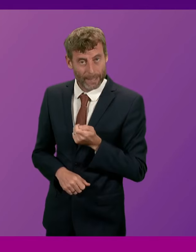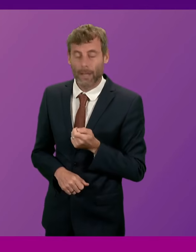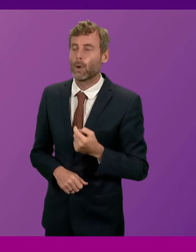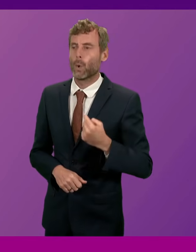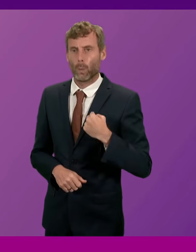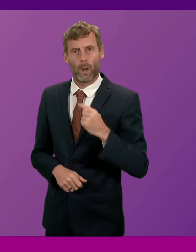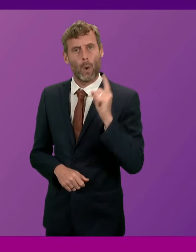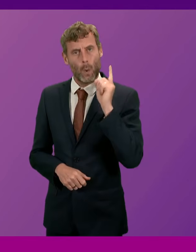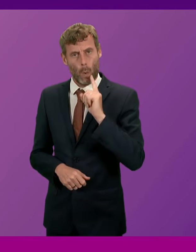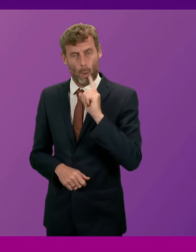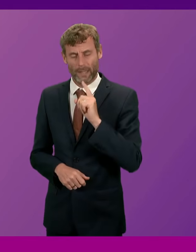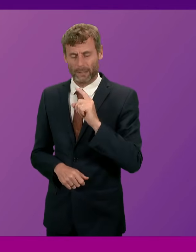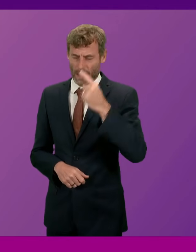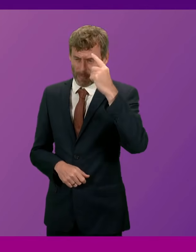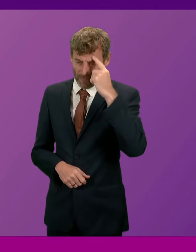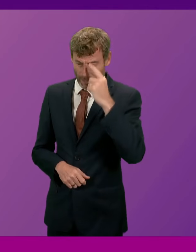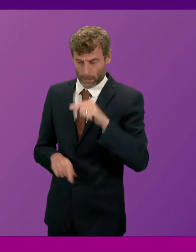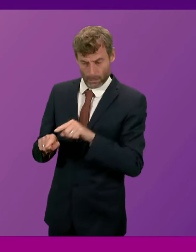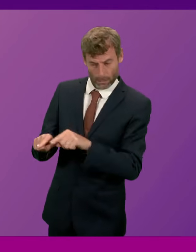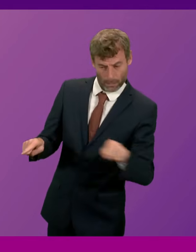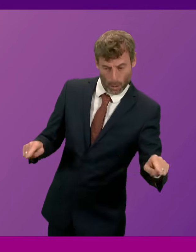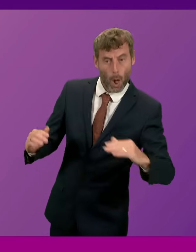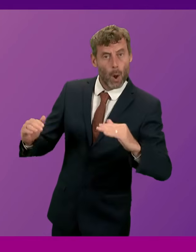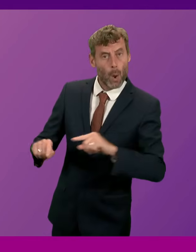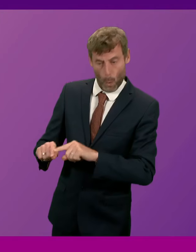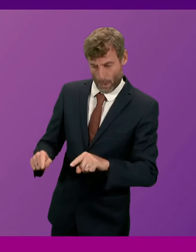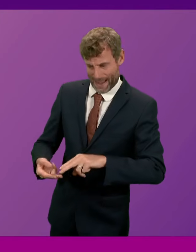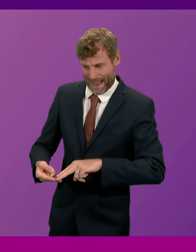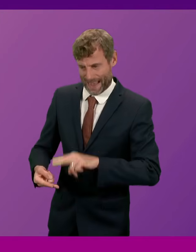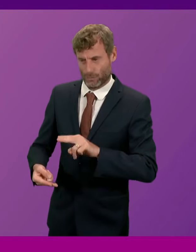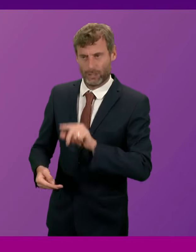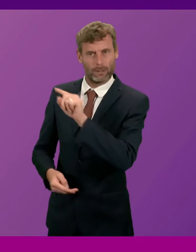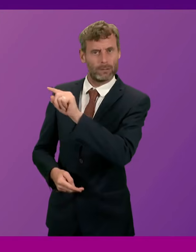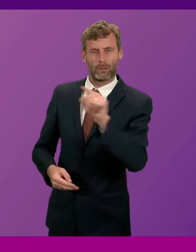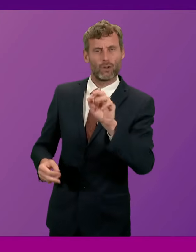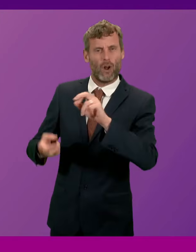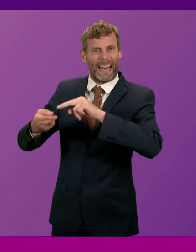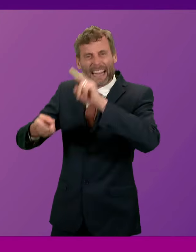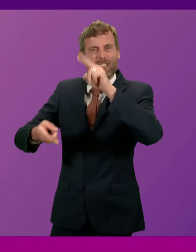for people on lower levels of pay than for those on higher levels. Mr Greene shakes his head,